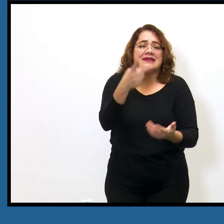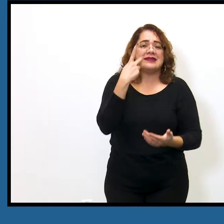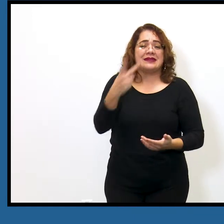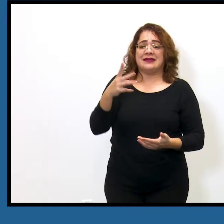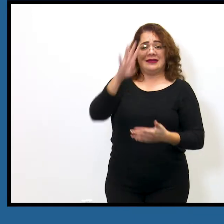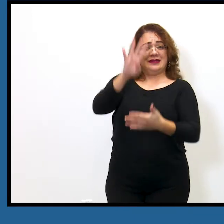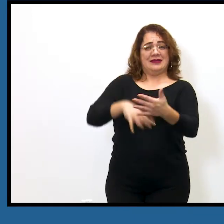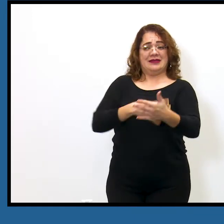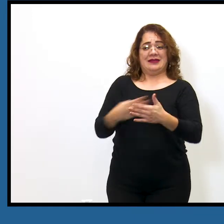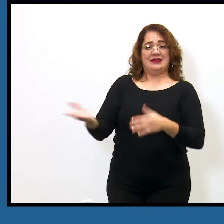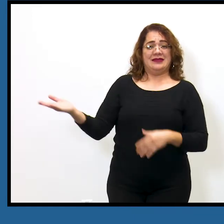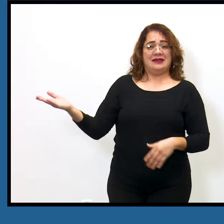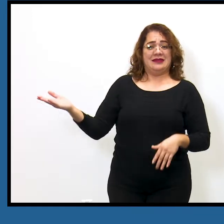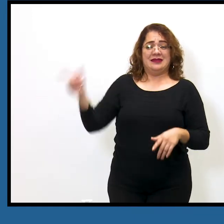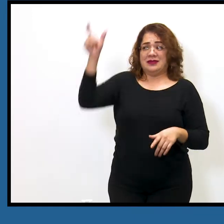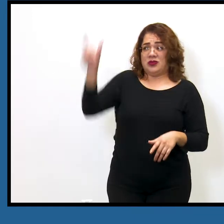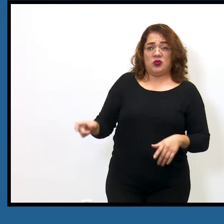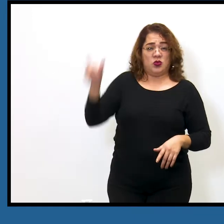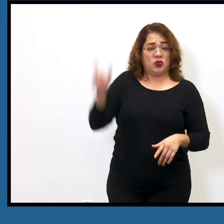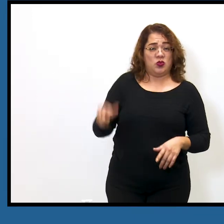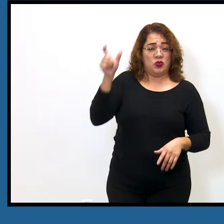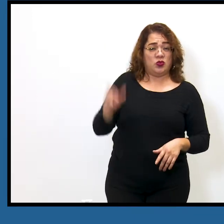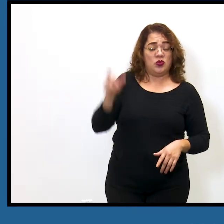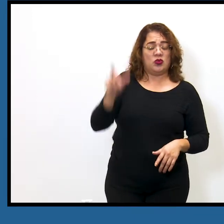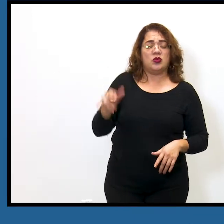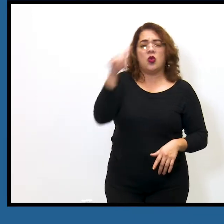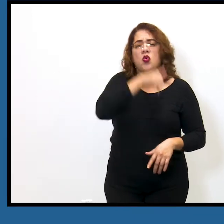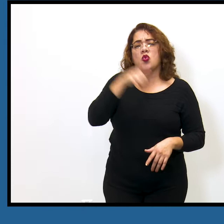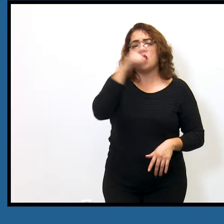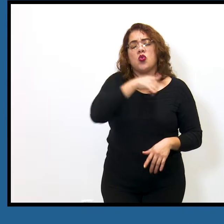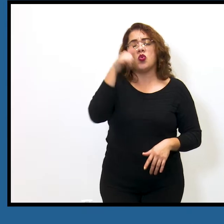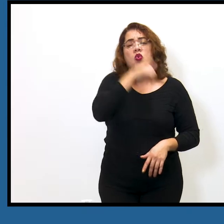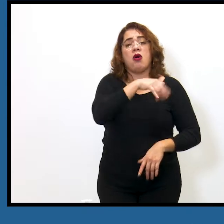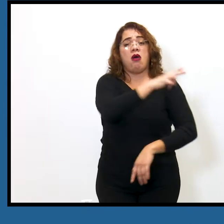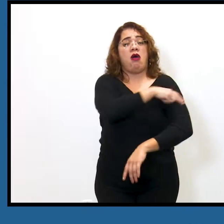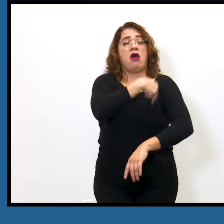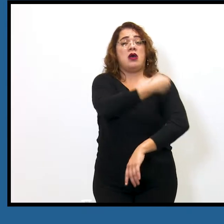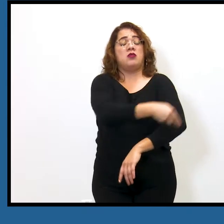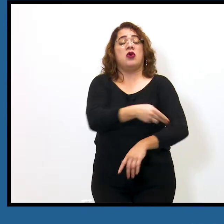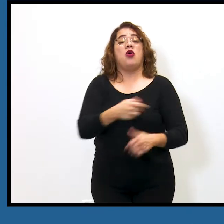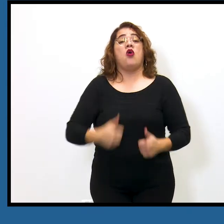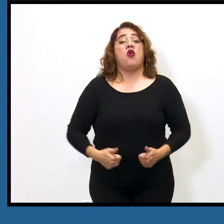increase that has happened are our hospitalized residents have dramatically increased.